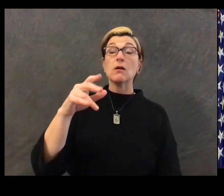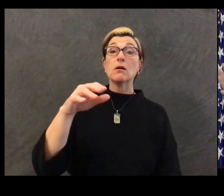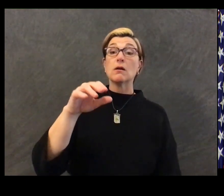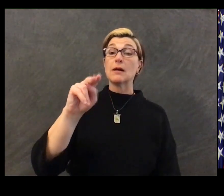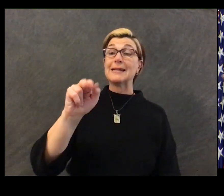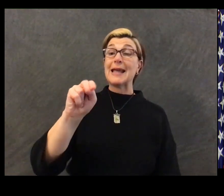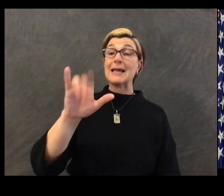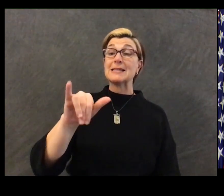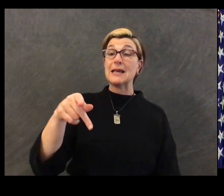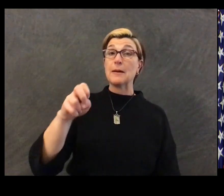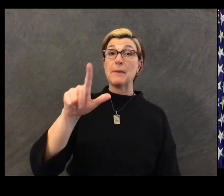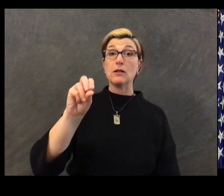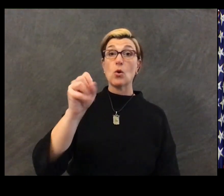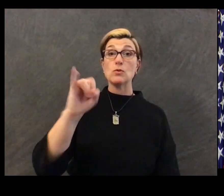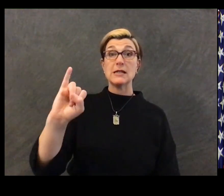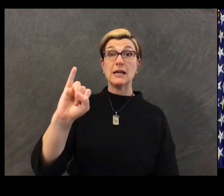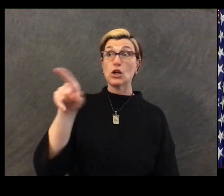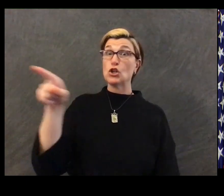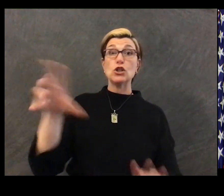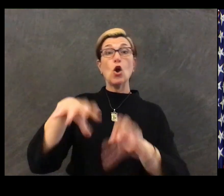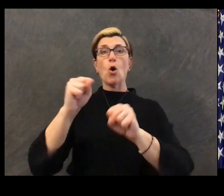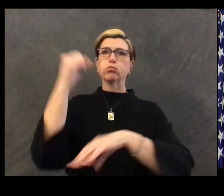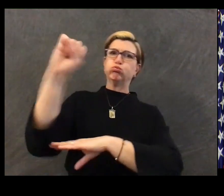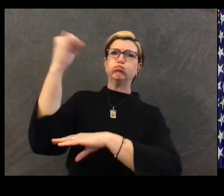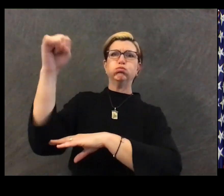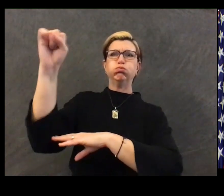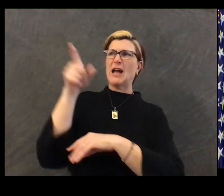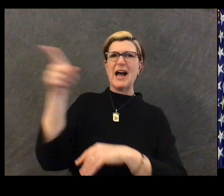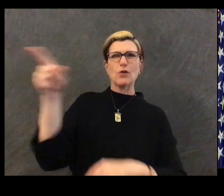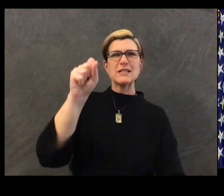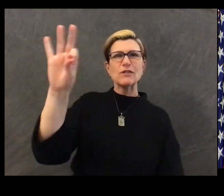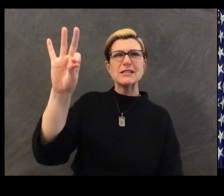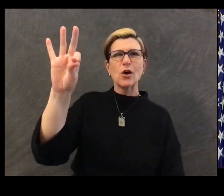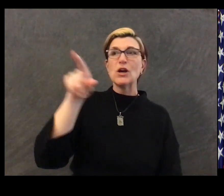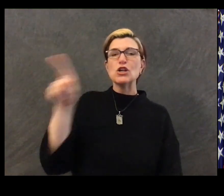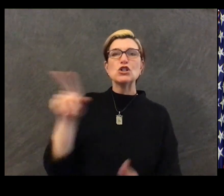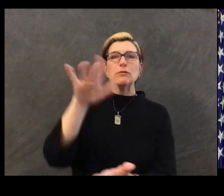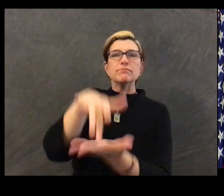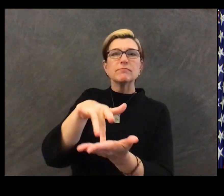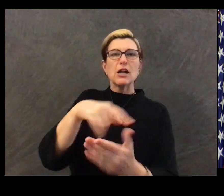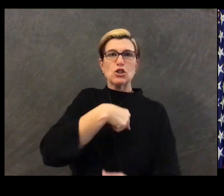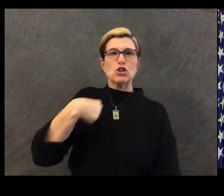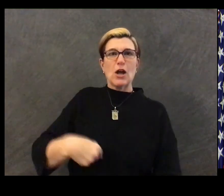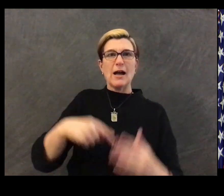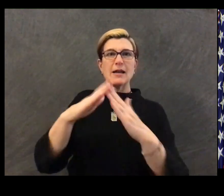having her rally in San Francisco in Chinatown in San Francisco nobody wants